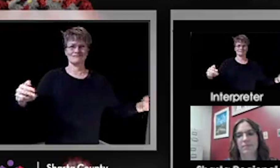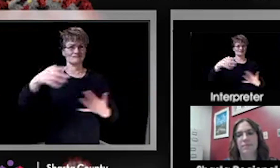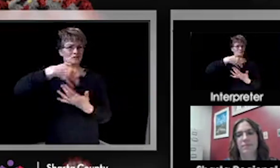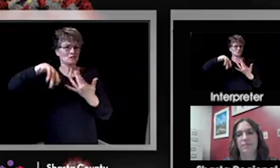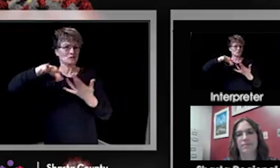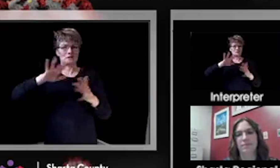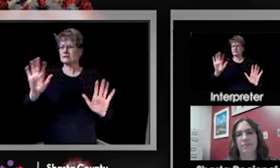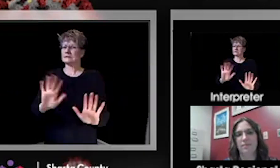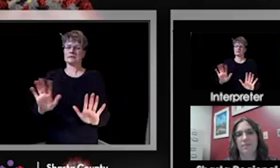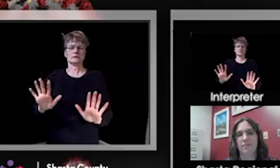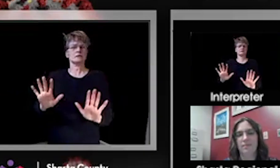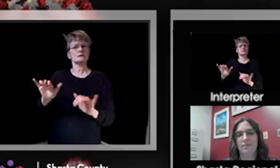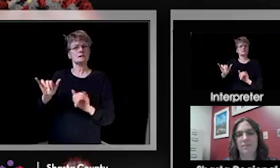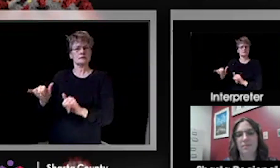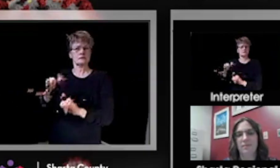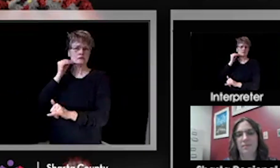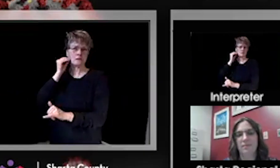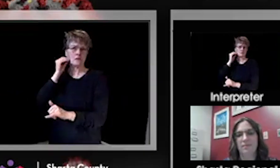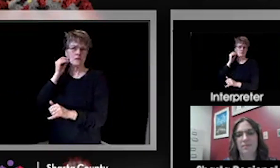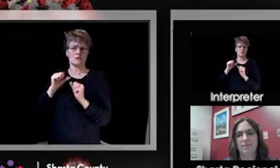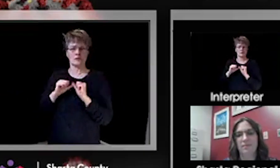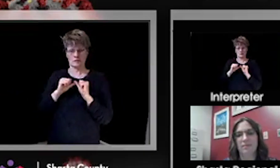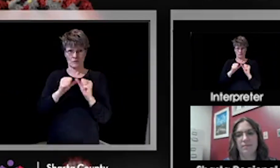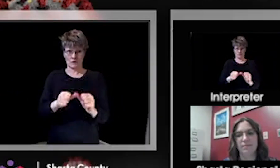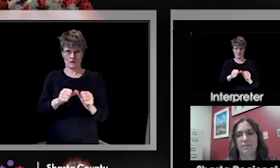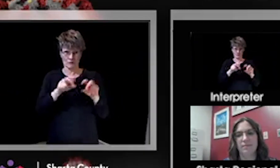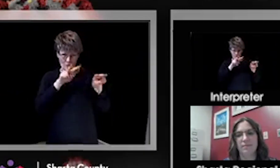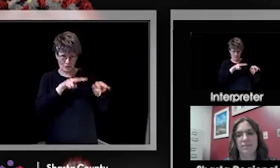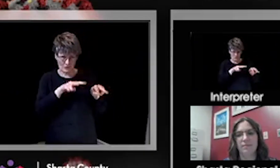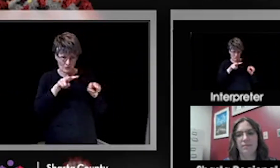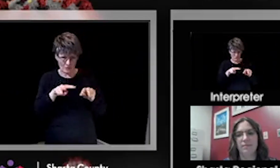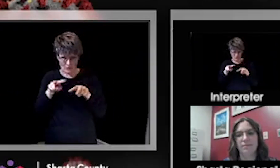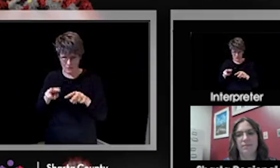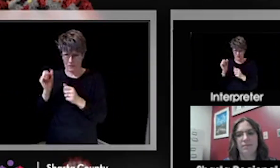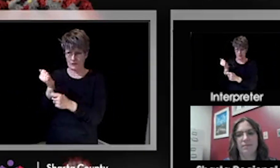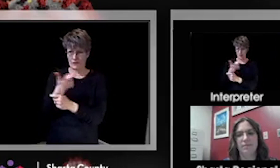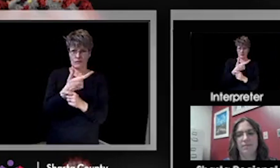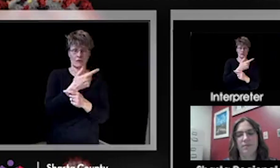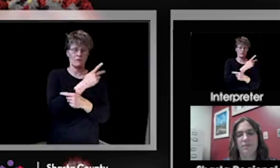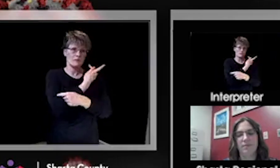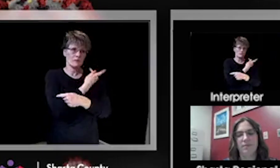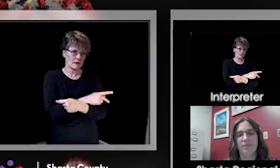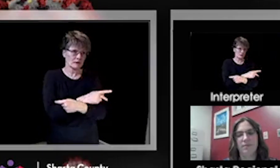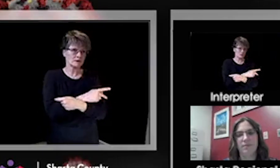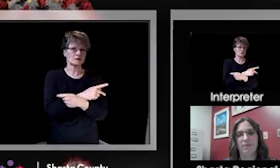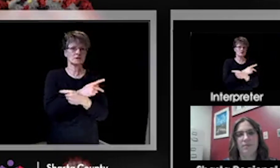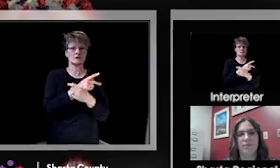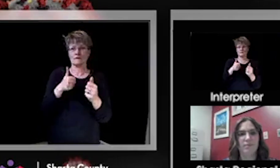until we have community level protections. So, our skilled nursing facilities, for example,